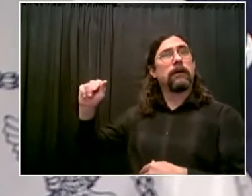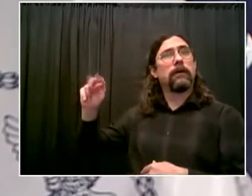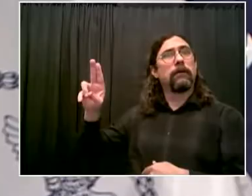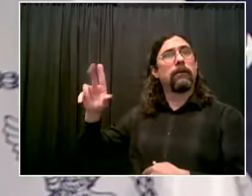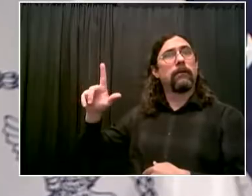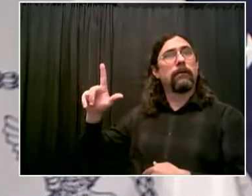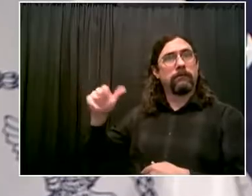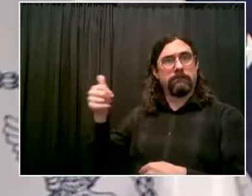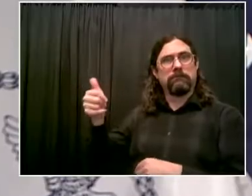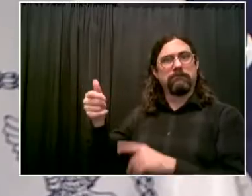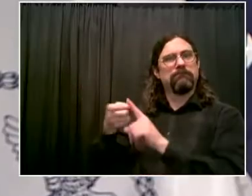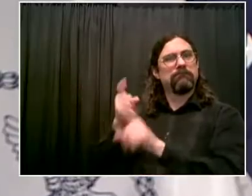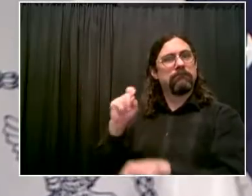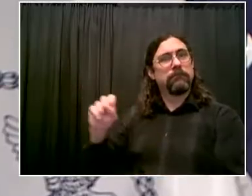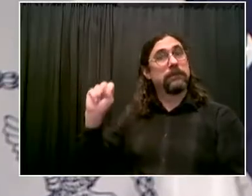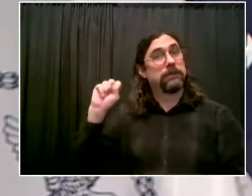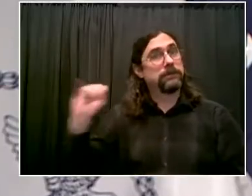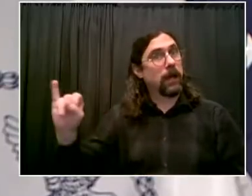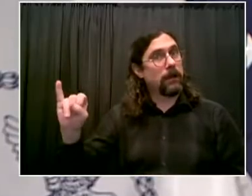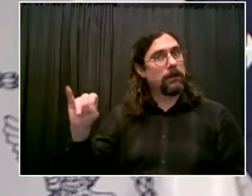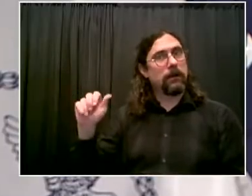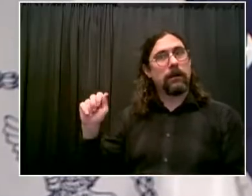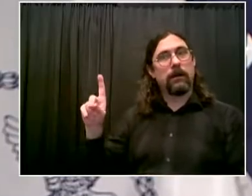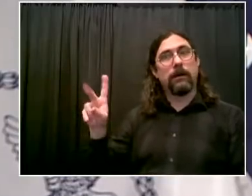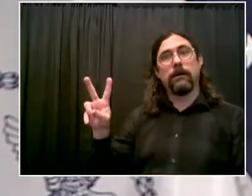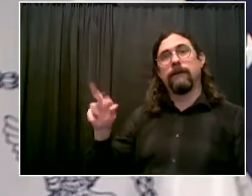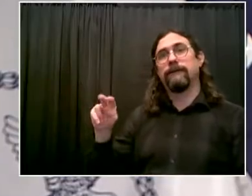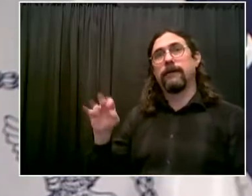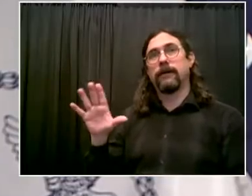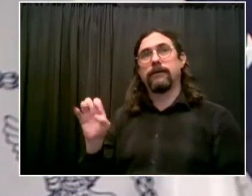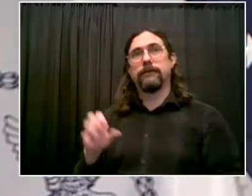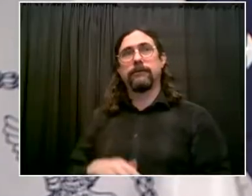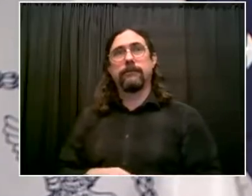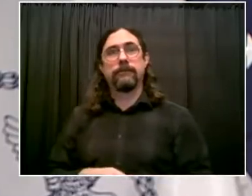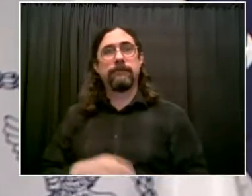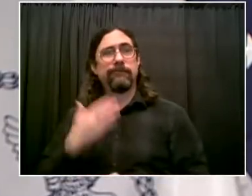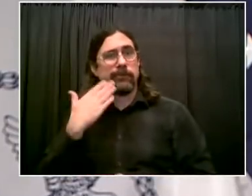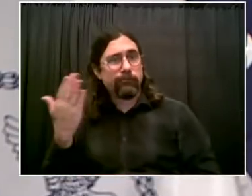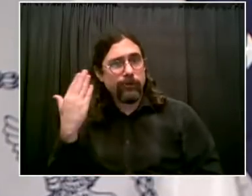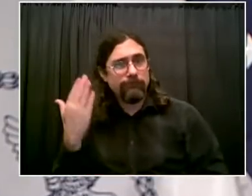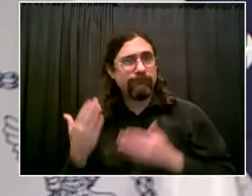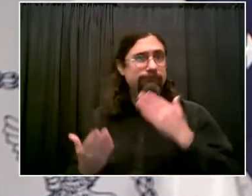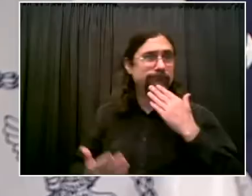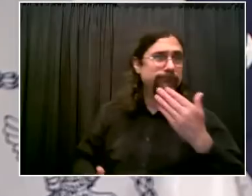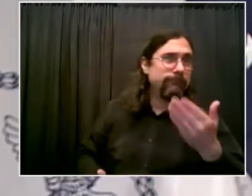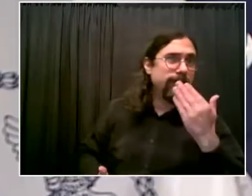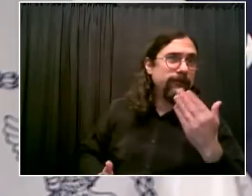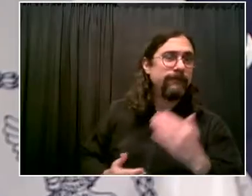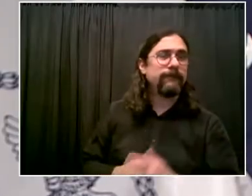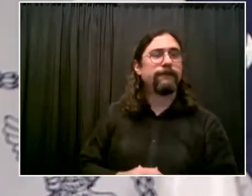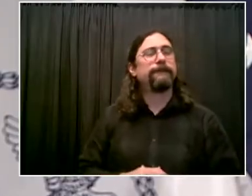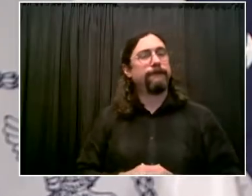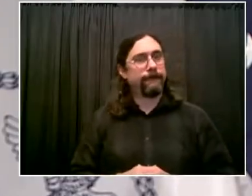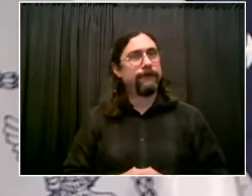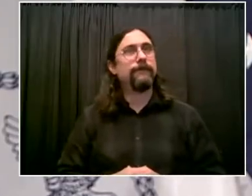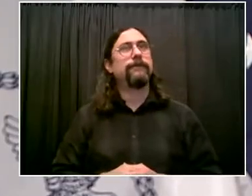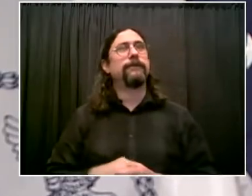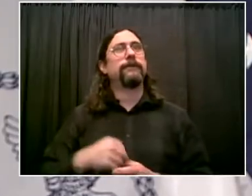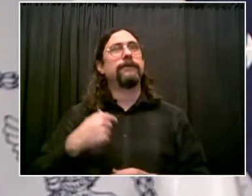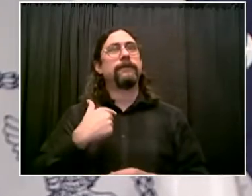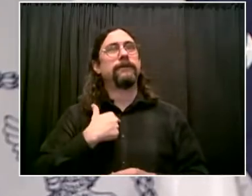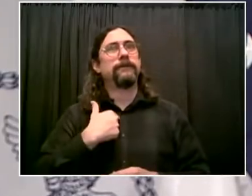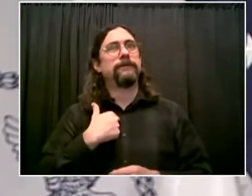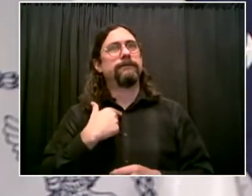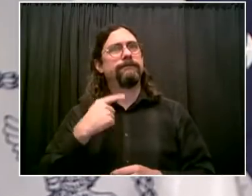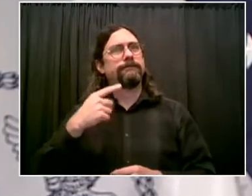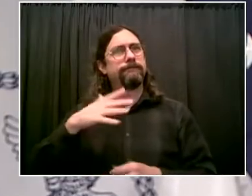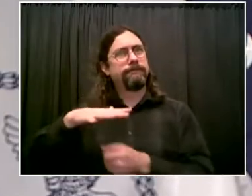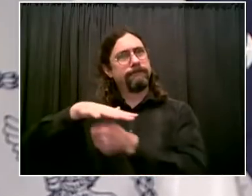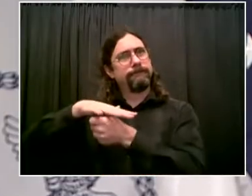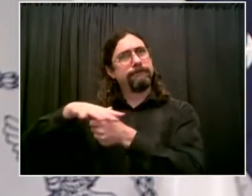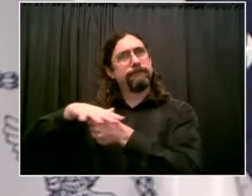ISLAND ADVANCE.